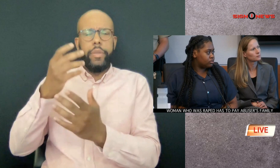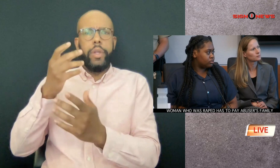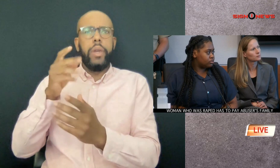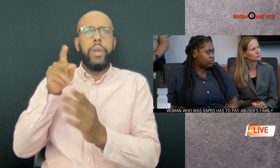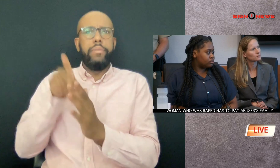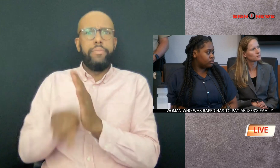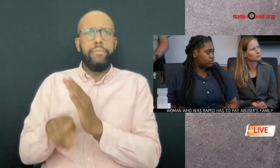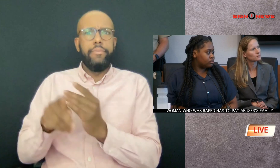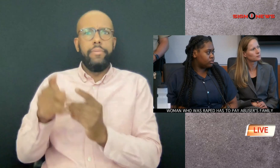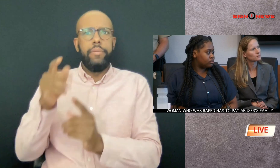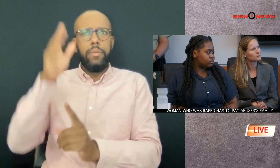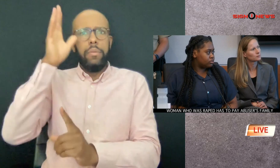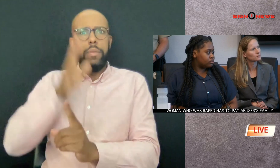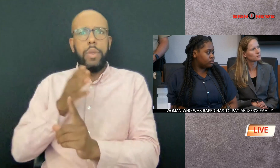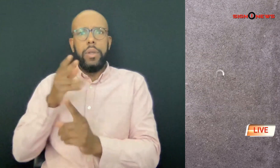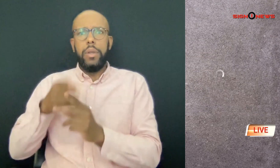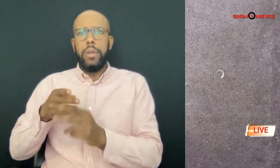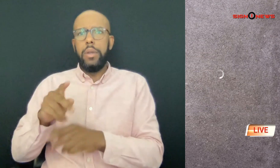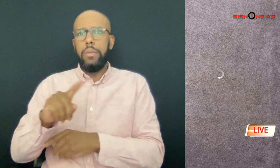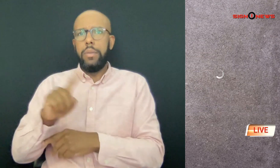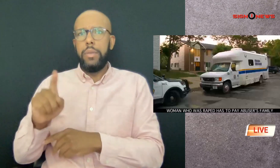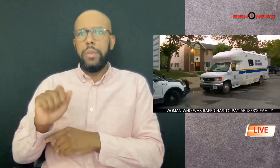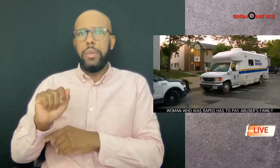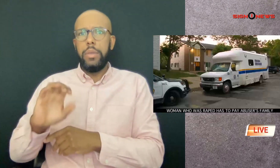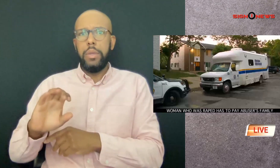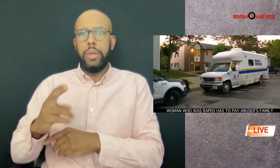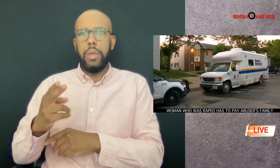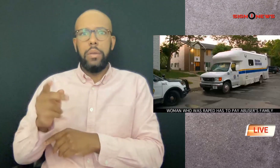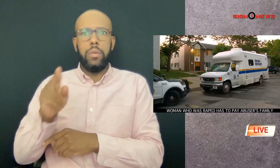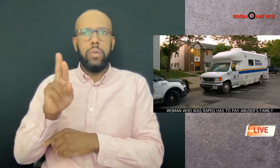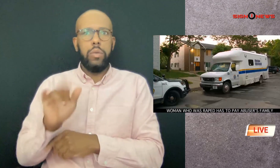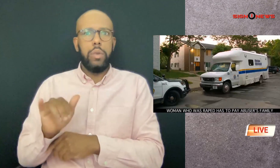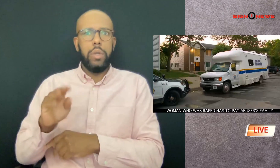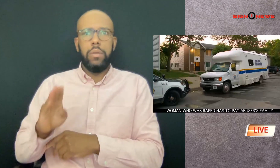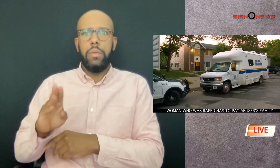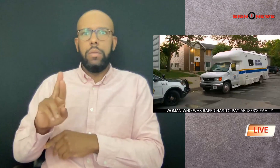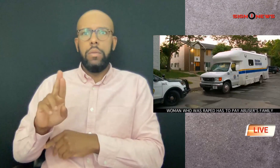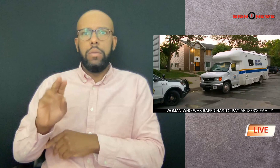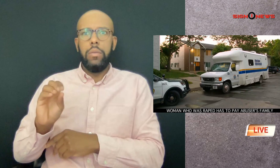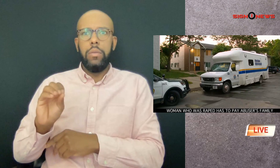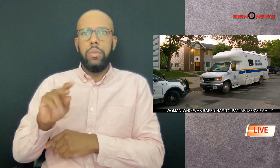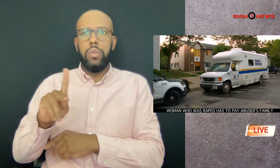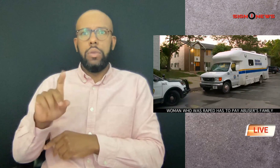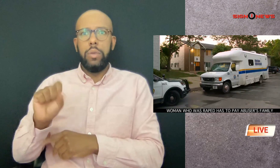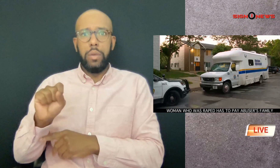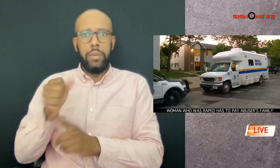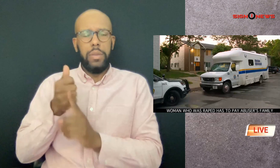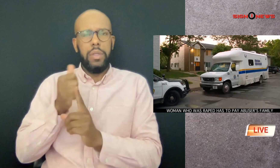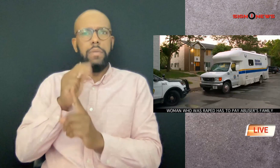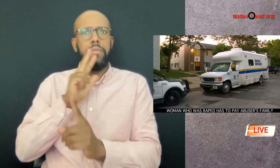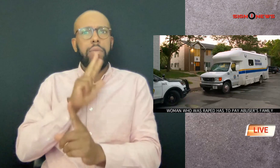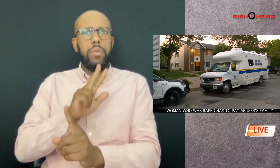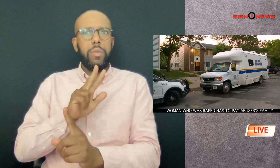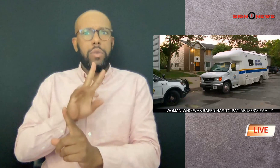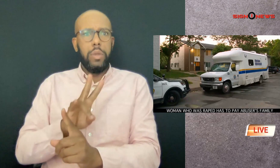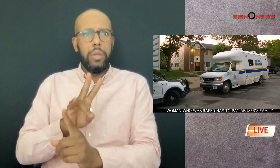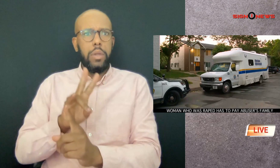Lewis was just 15 years old when she stabbed 37-year-old Zachary Brooks to death